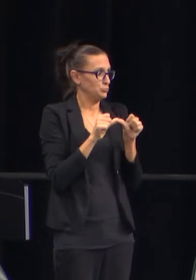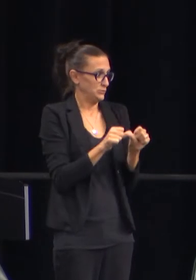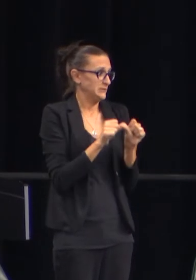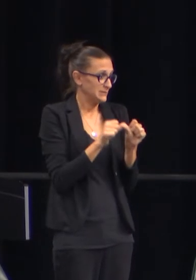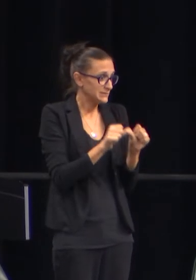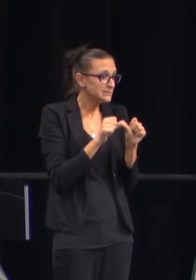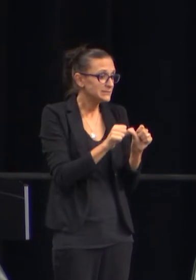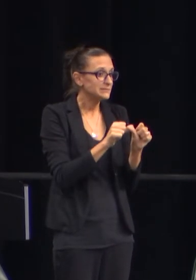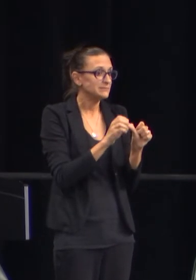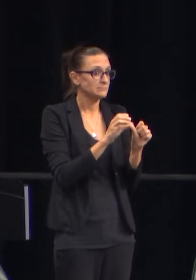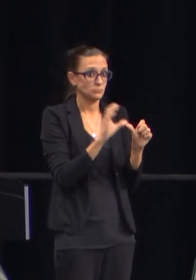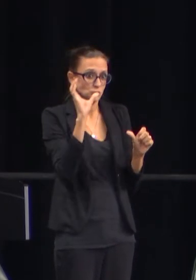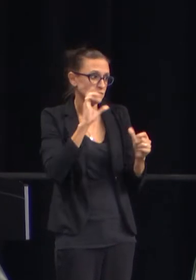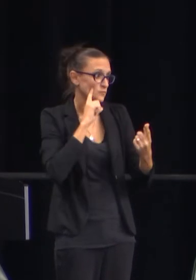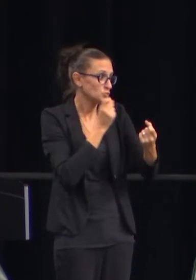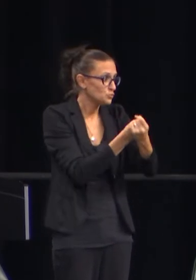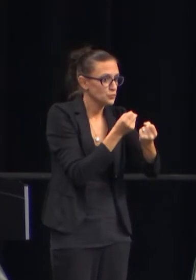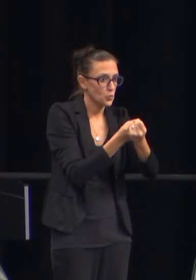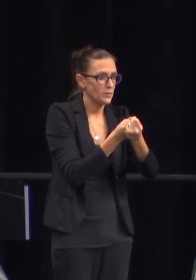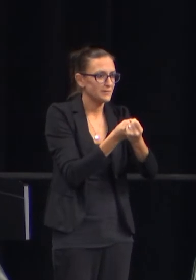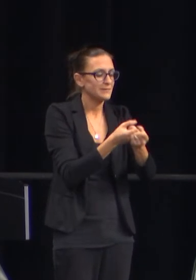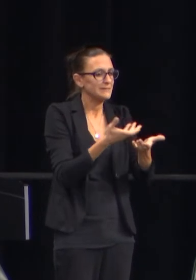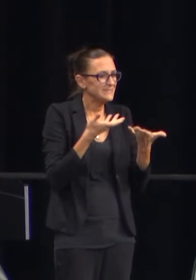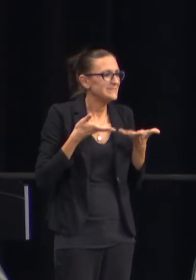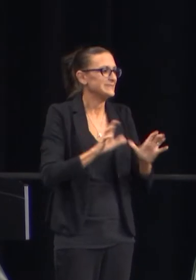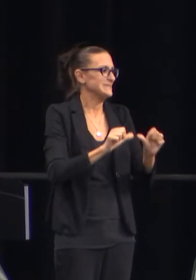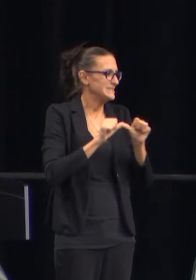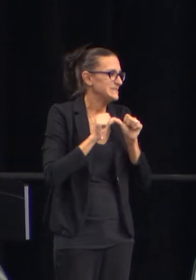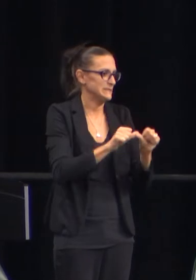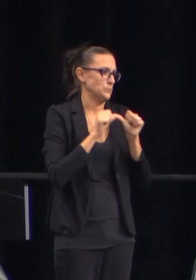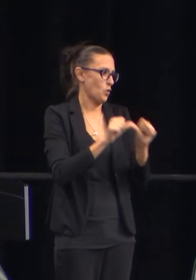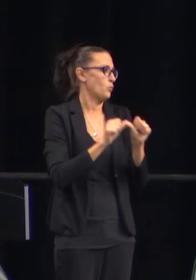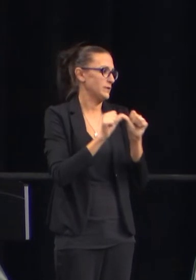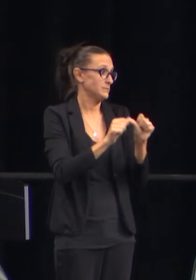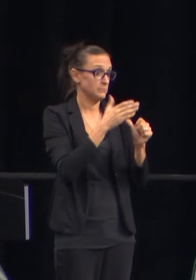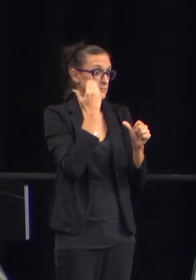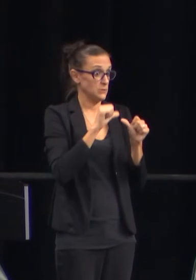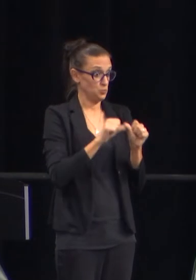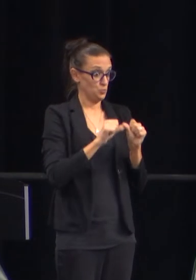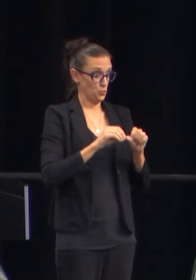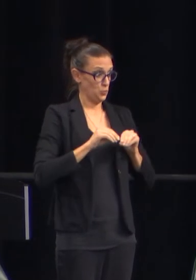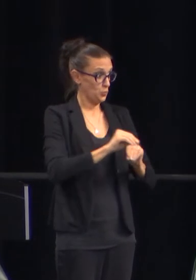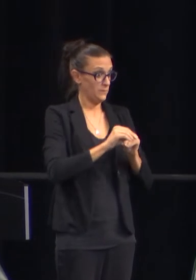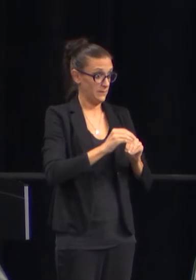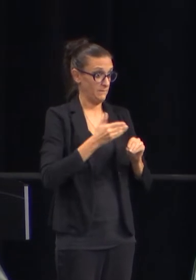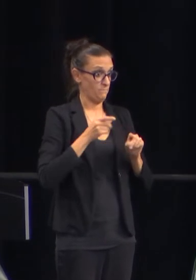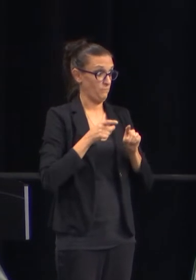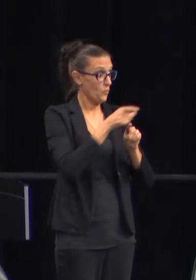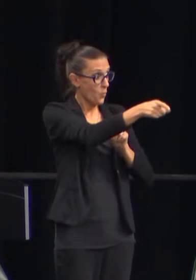"looking for support. "Let's keep going, "because moving forward, even slowly,